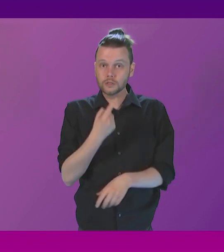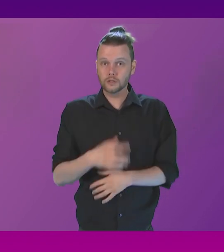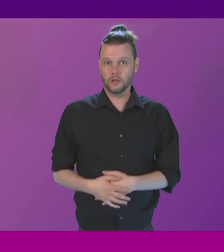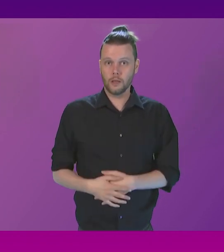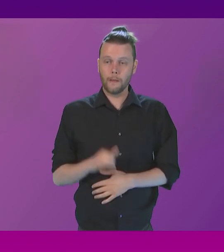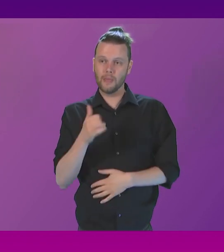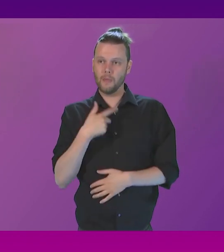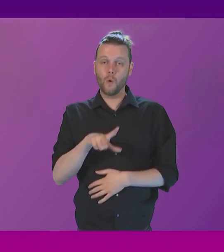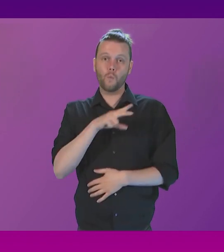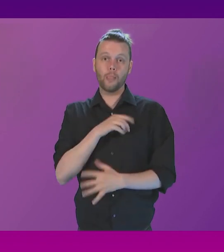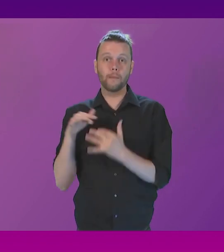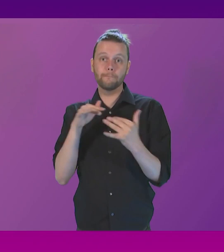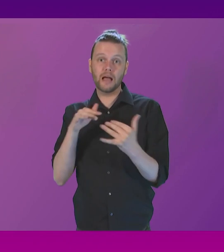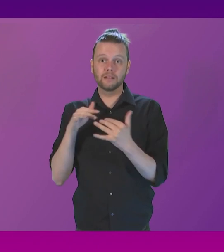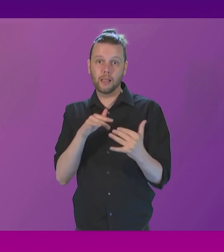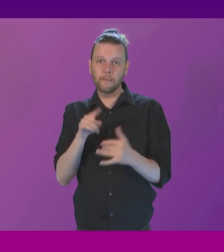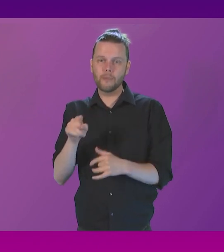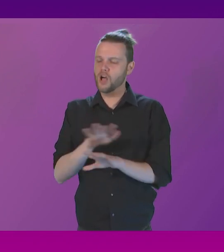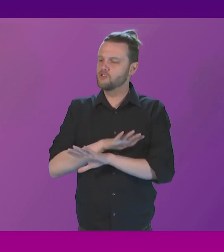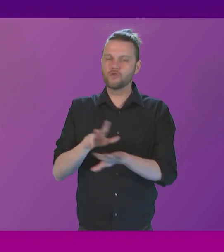“won the battle but he won’t win the war.”